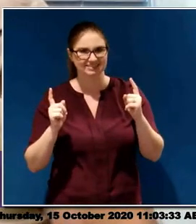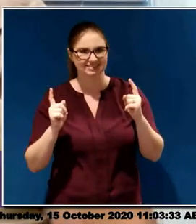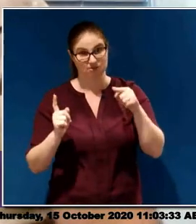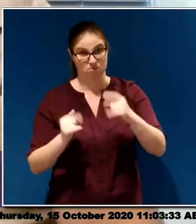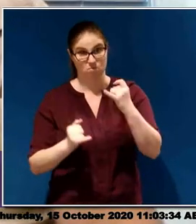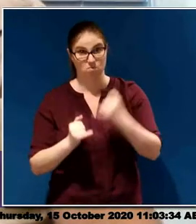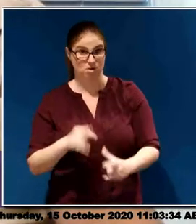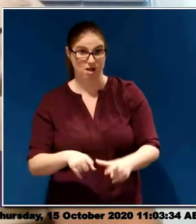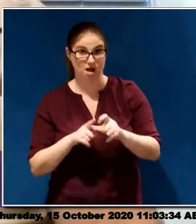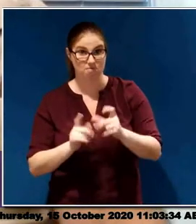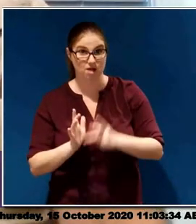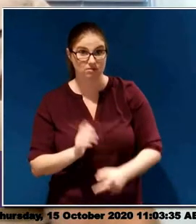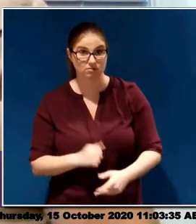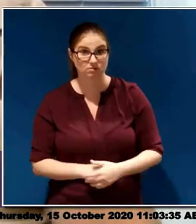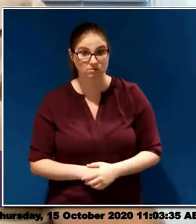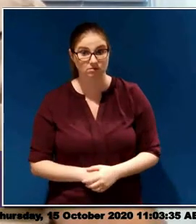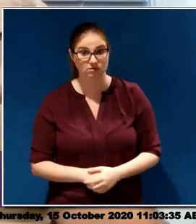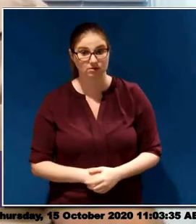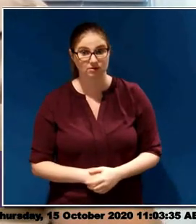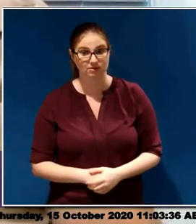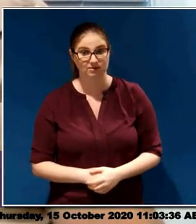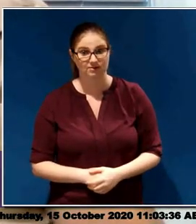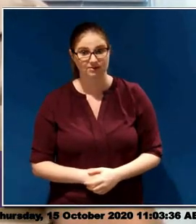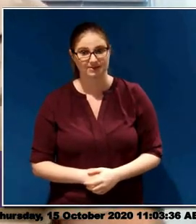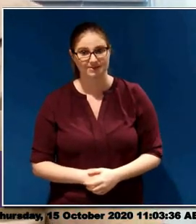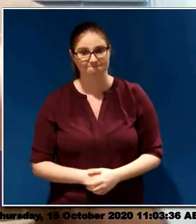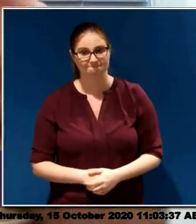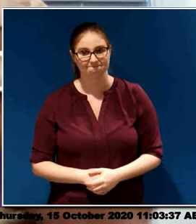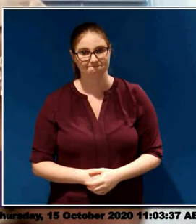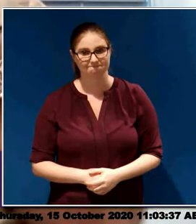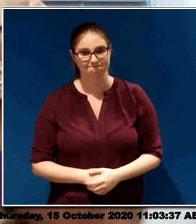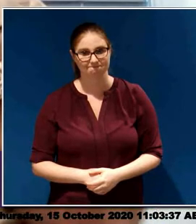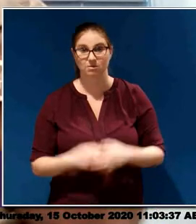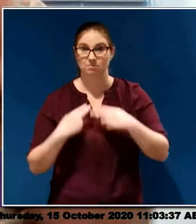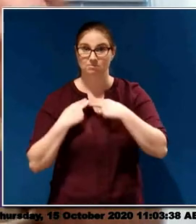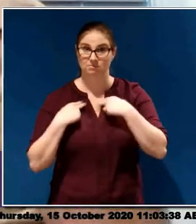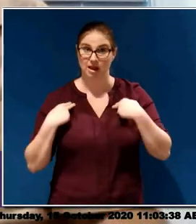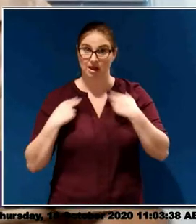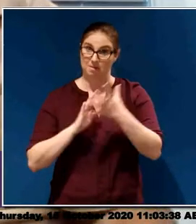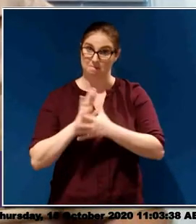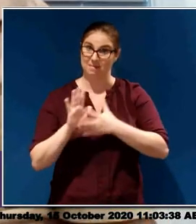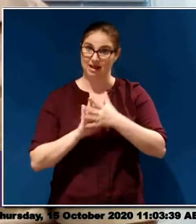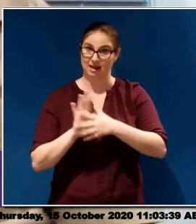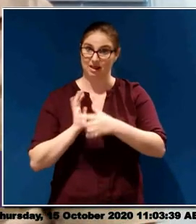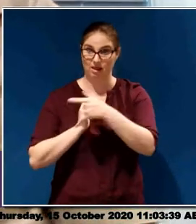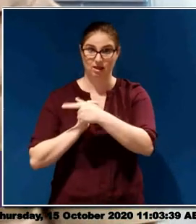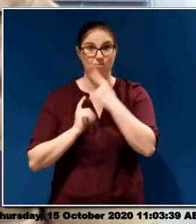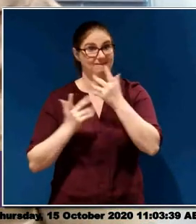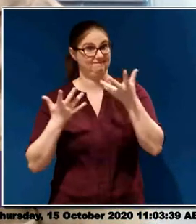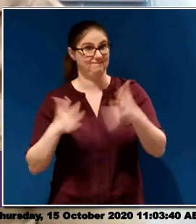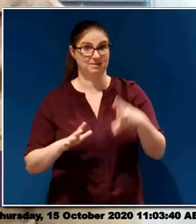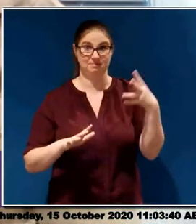I'm going to cry now. You mean he had to leave that school when he finished, that was what was the hardest thing about it?